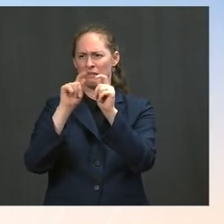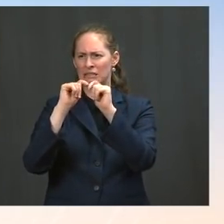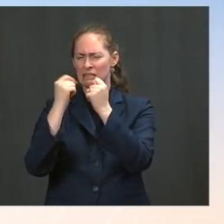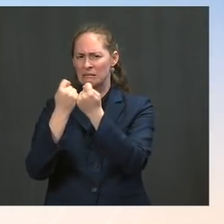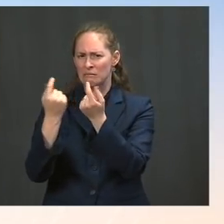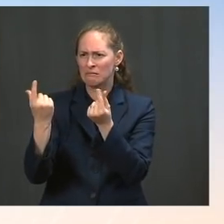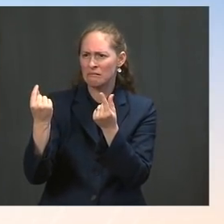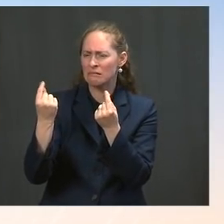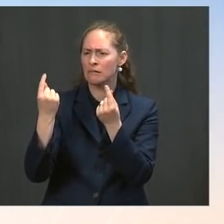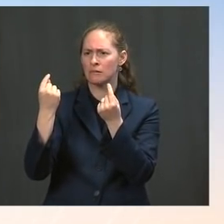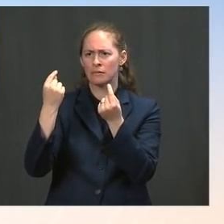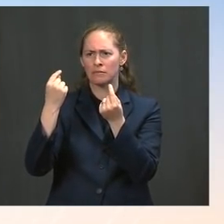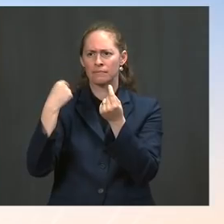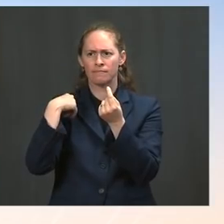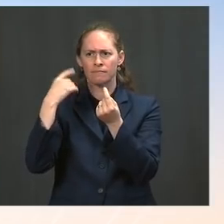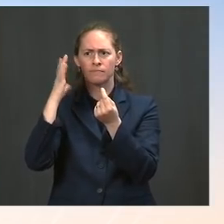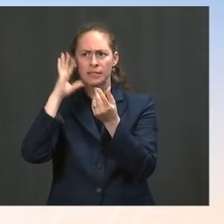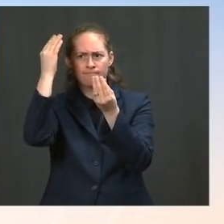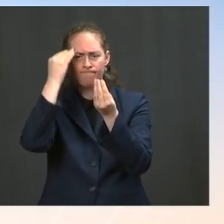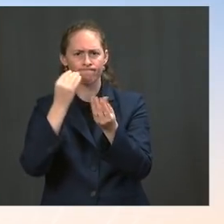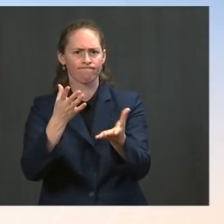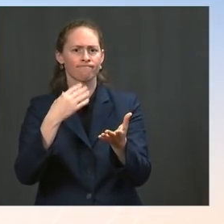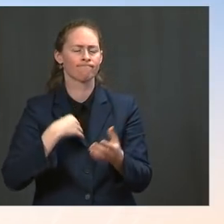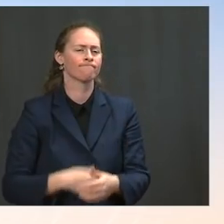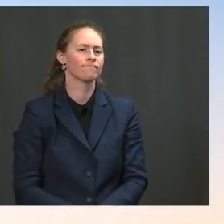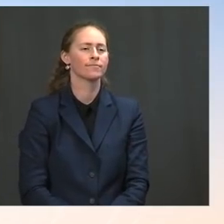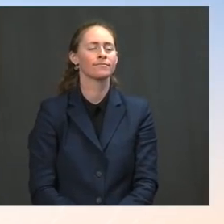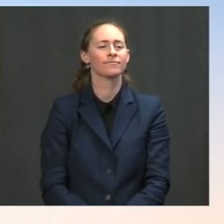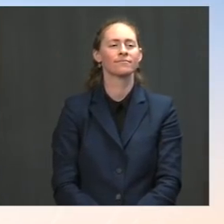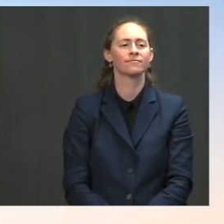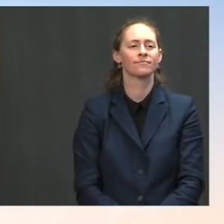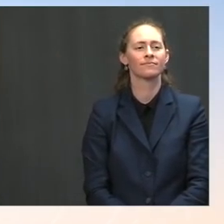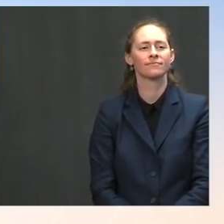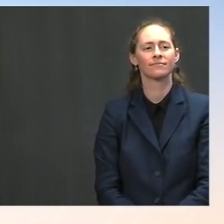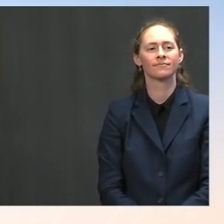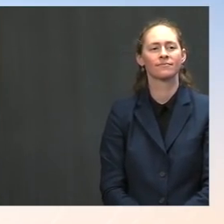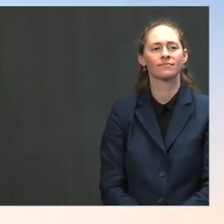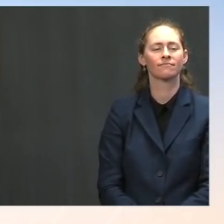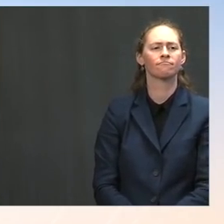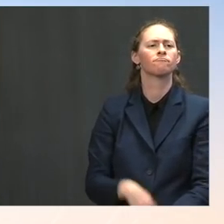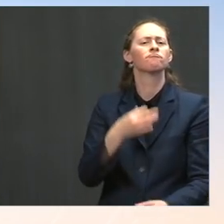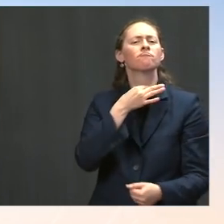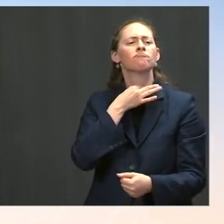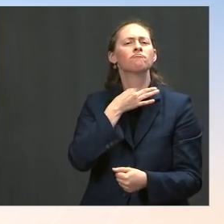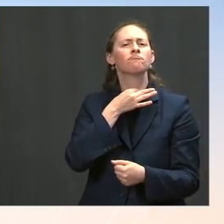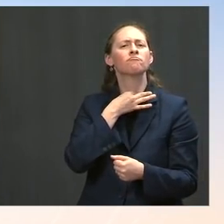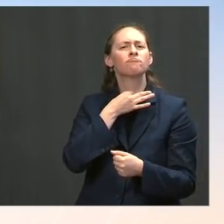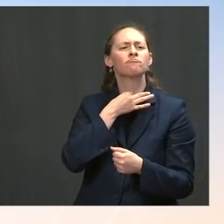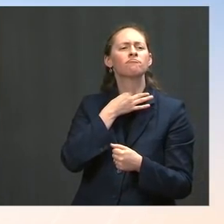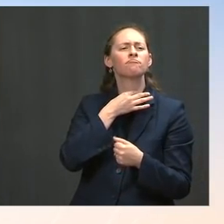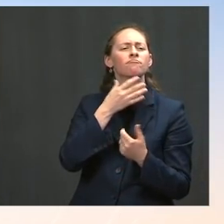The Press: Okay. And how many commissioned officers are there? Like what is the universe -- what is the numerator and denominator